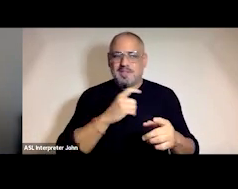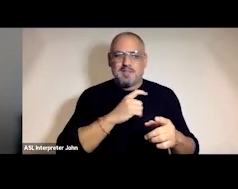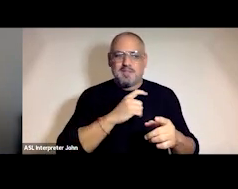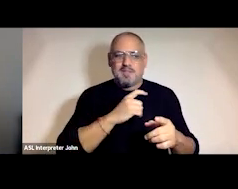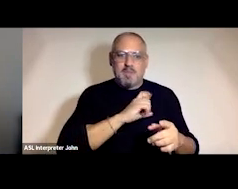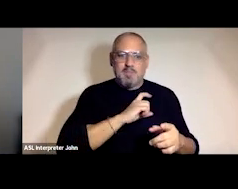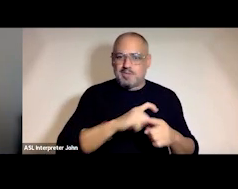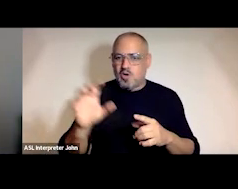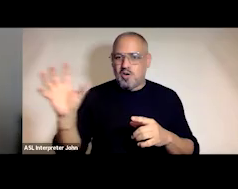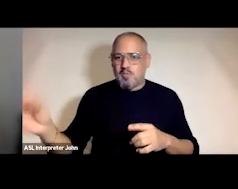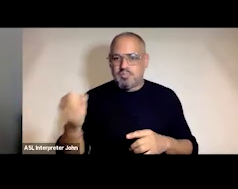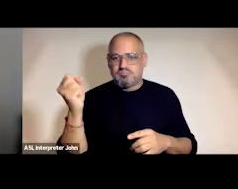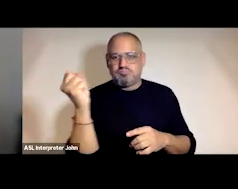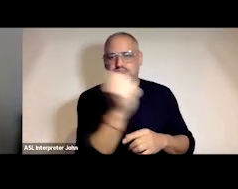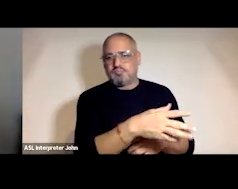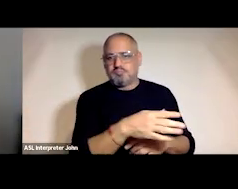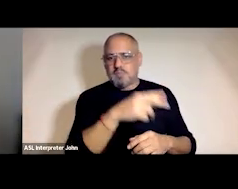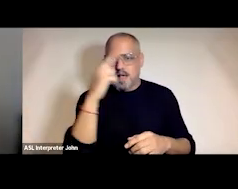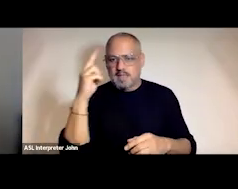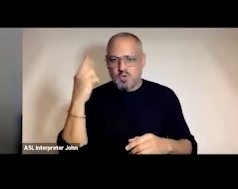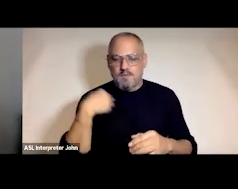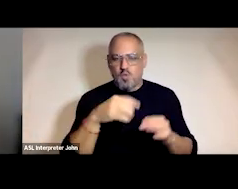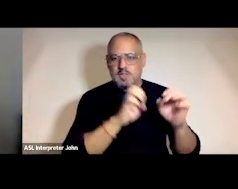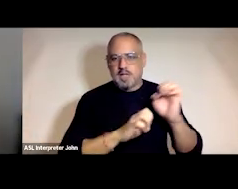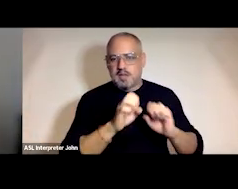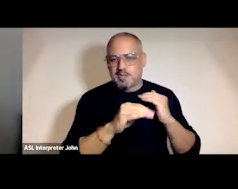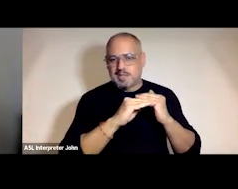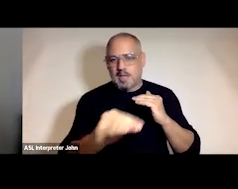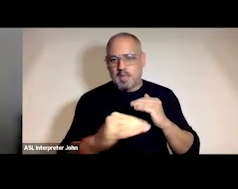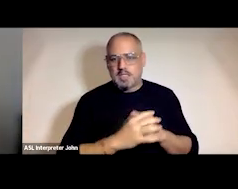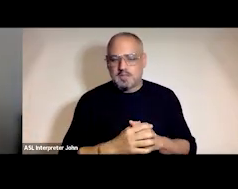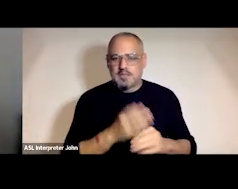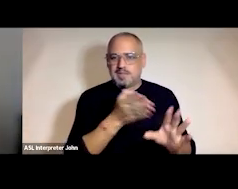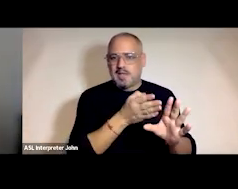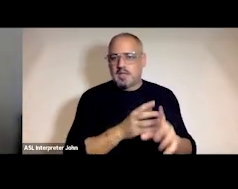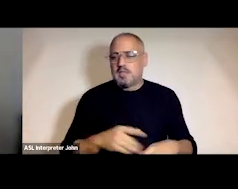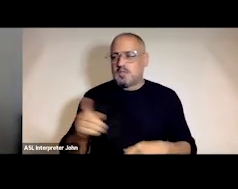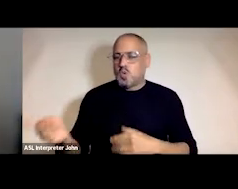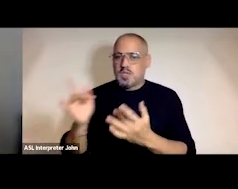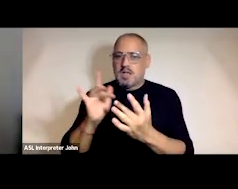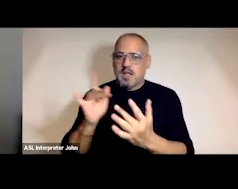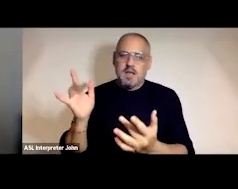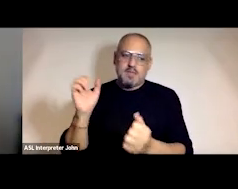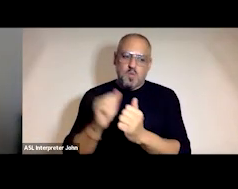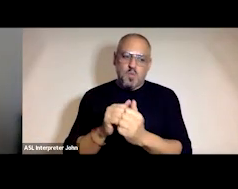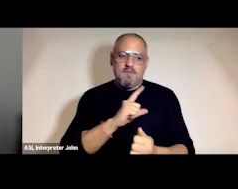the local hospital for psychiatric stabilization. So Colette had contact with law enforcement for...